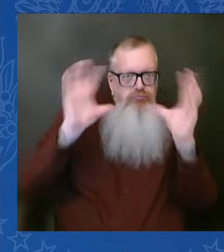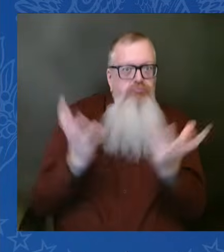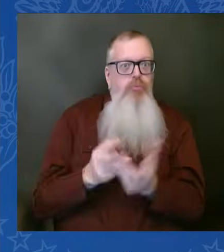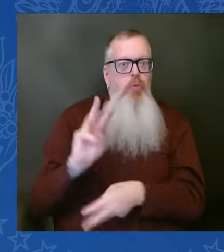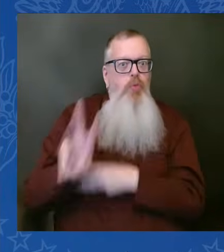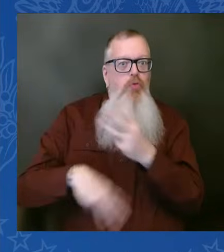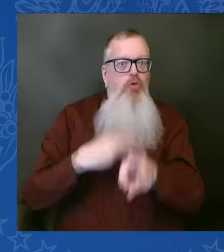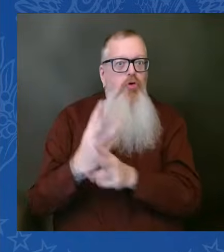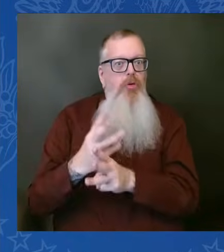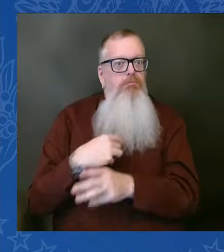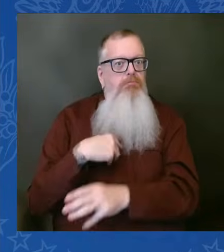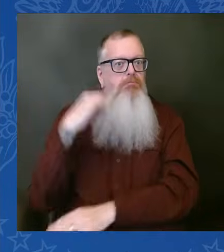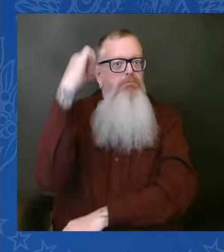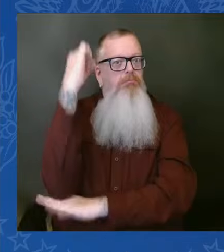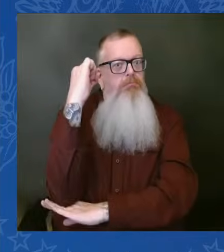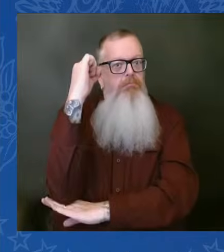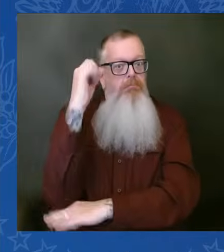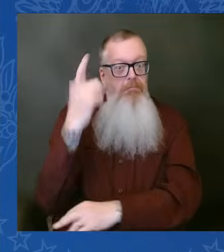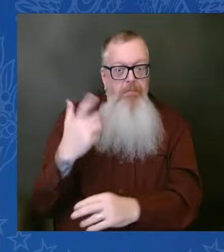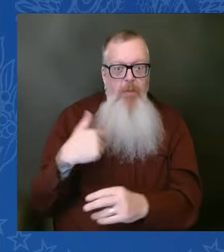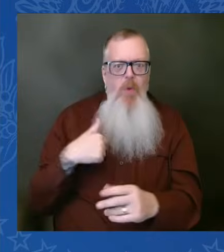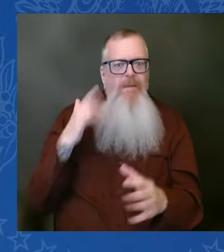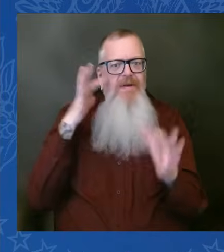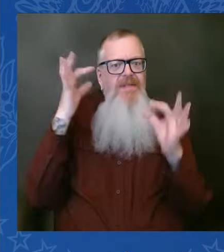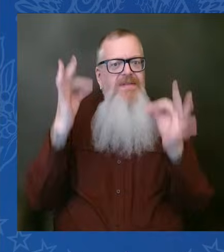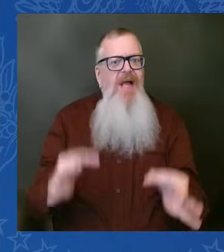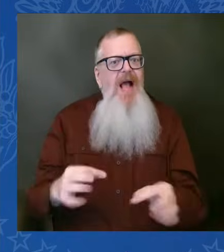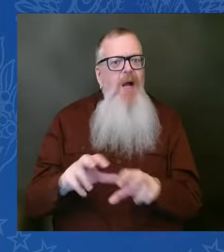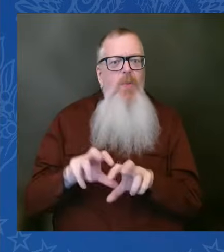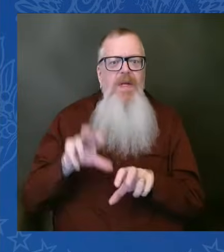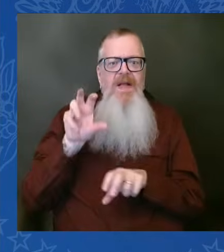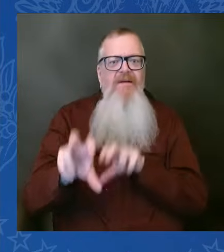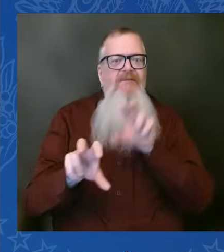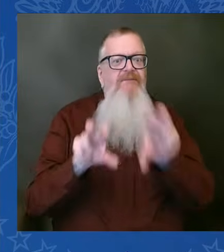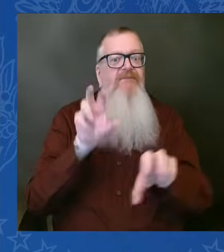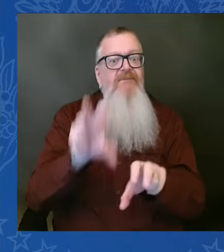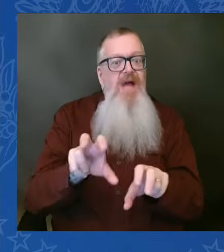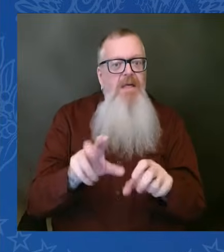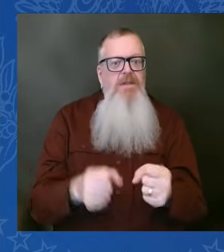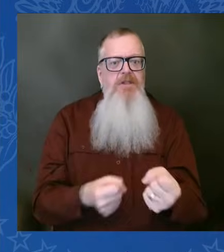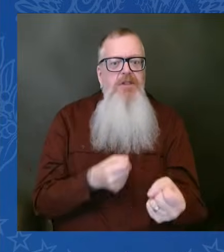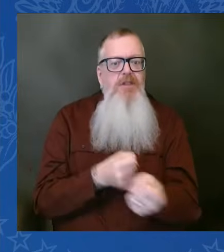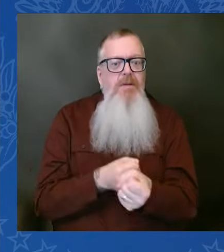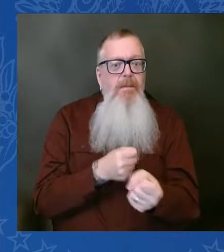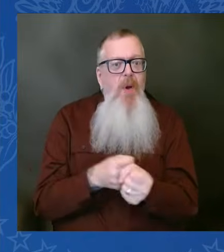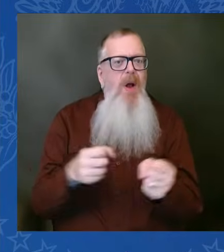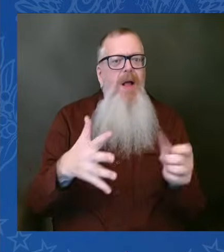we buy America. “Buy American” has been the law of the land since the ‘30s. I won’t go back -- it takes too much time,